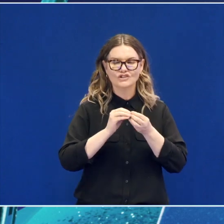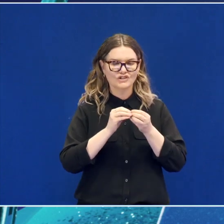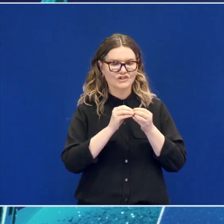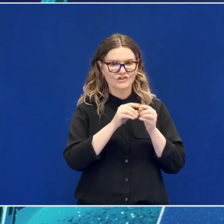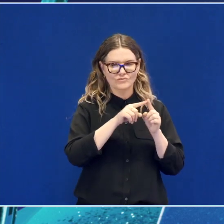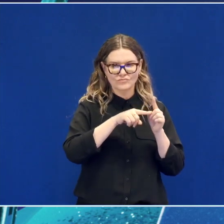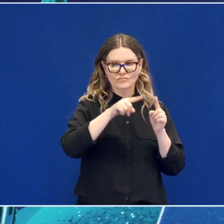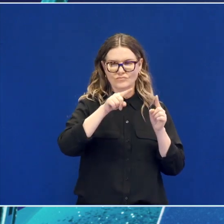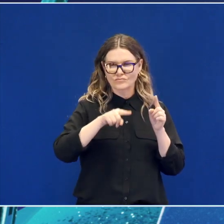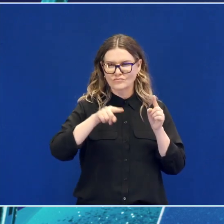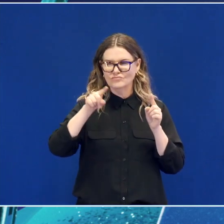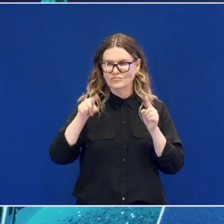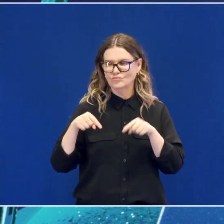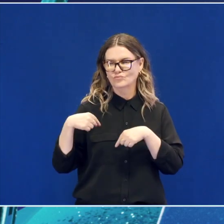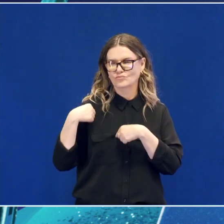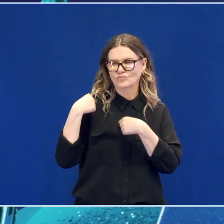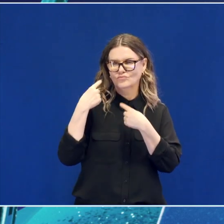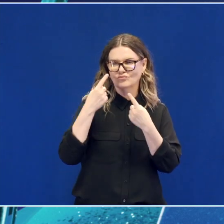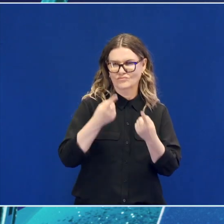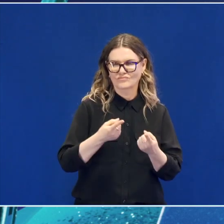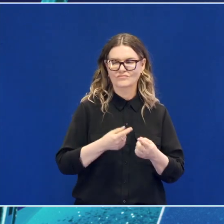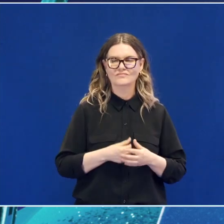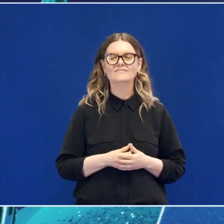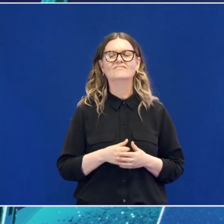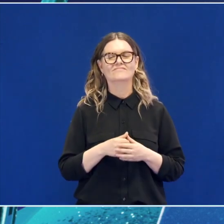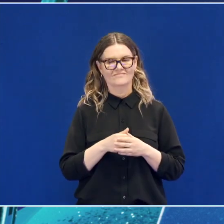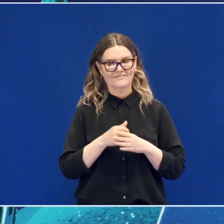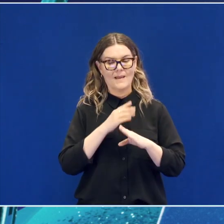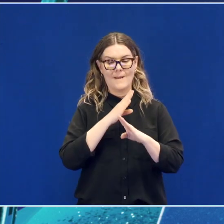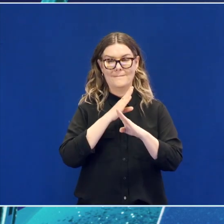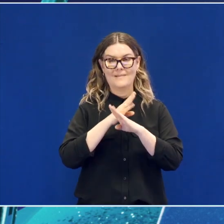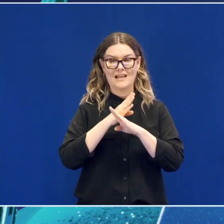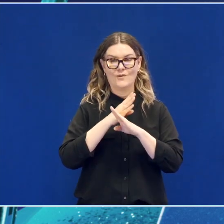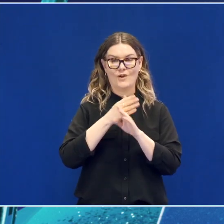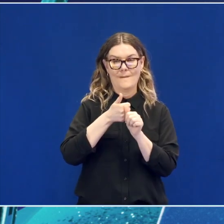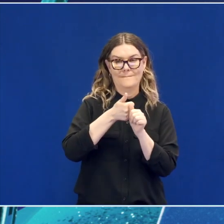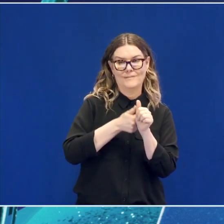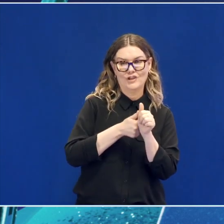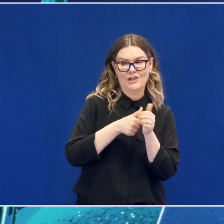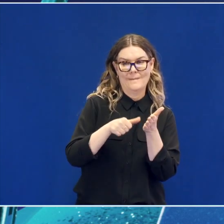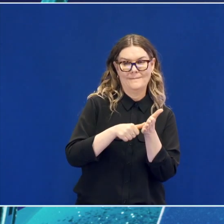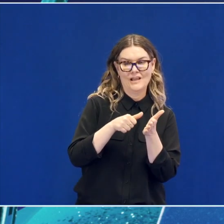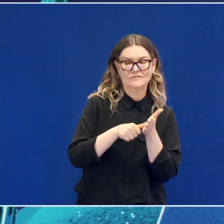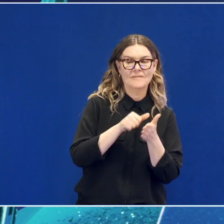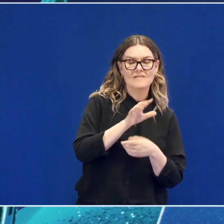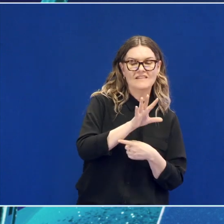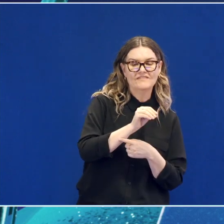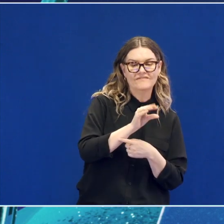They've been between the range of 60 and 50, and 56 this year,